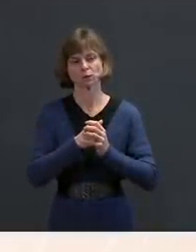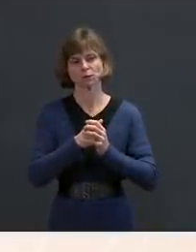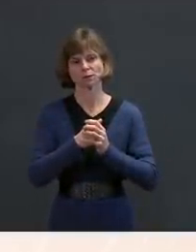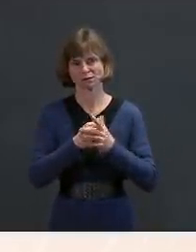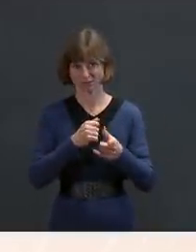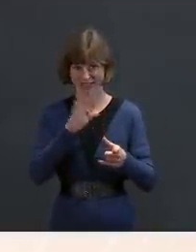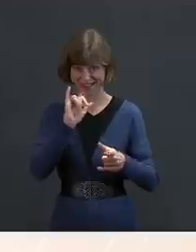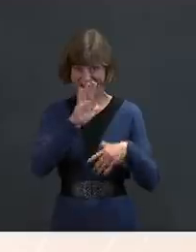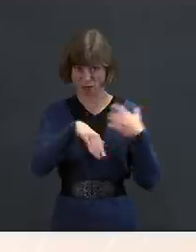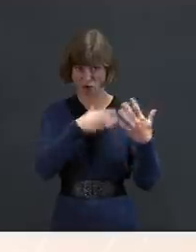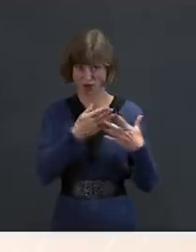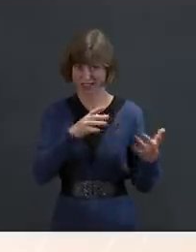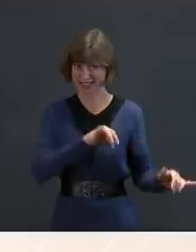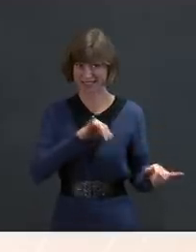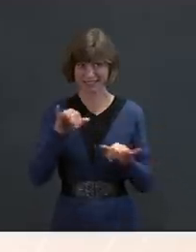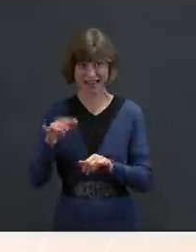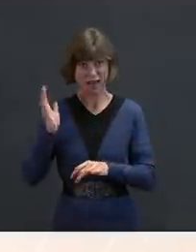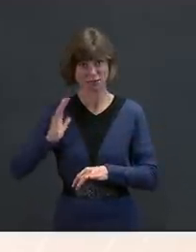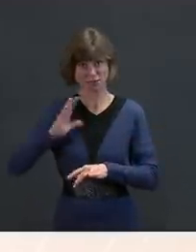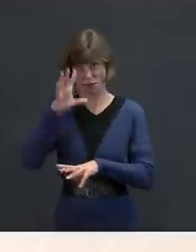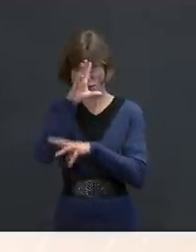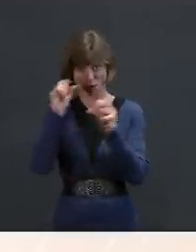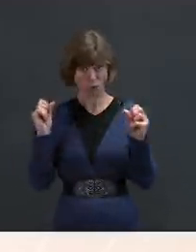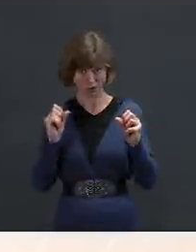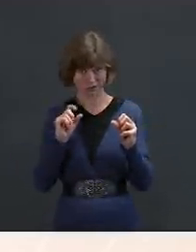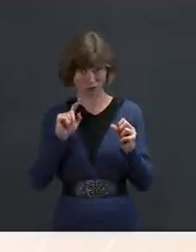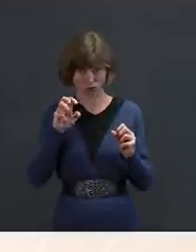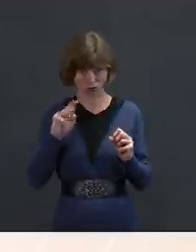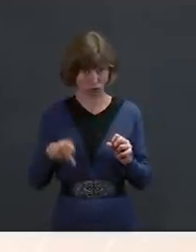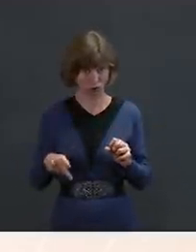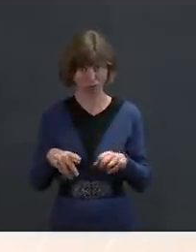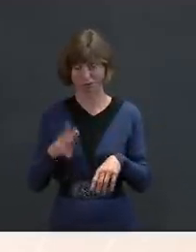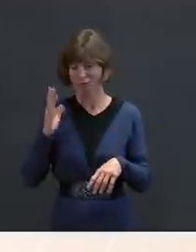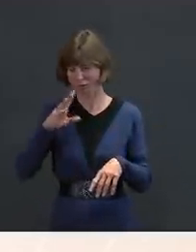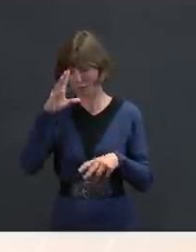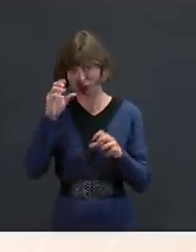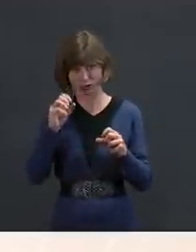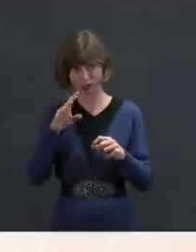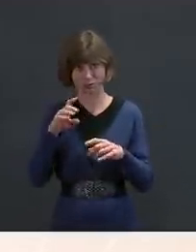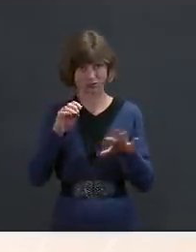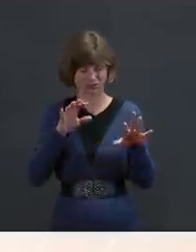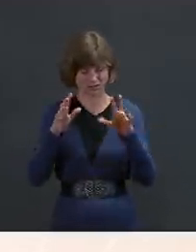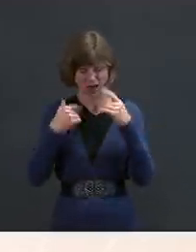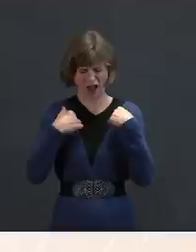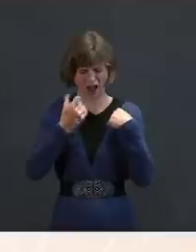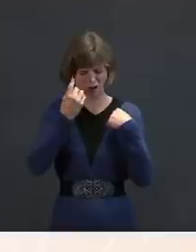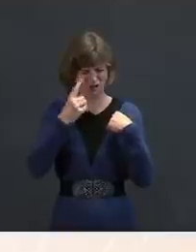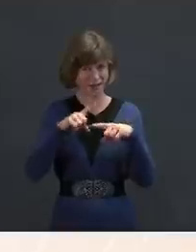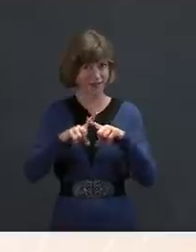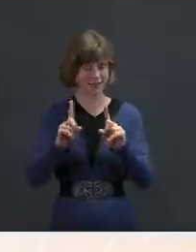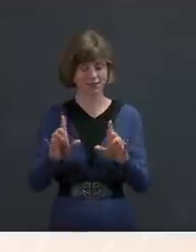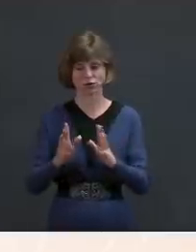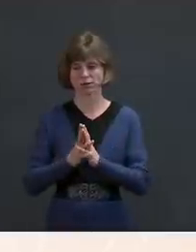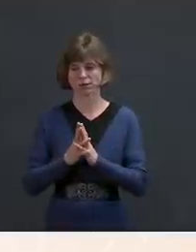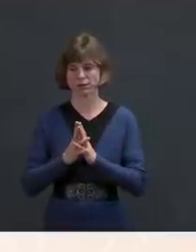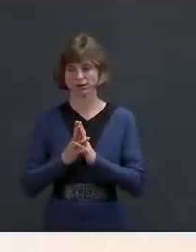as it was under former President Trump. It's the same as it was under former President Biden [sic]. The difference, as I understand it, with the Trump administration was that they held children